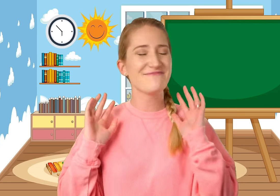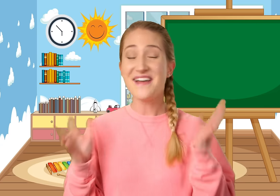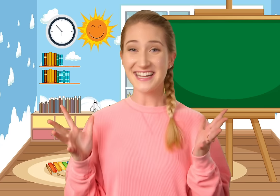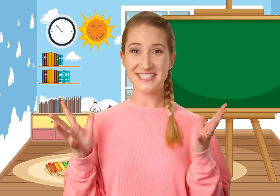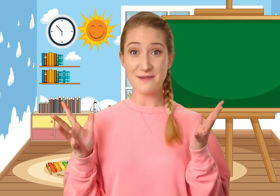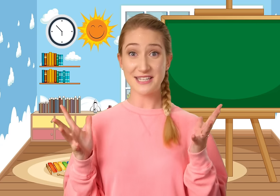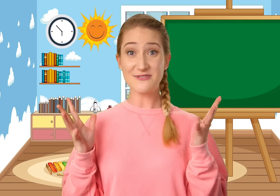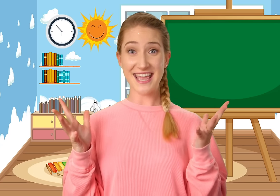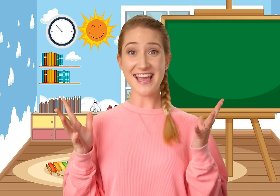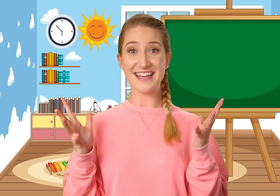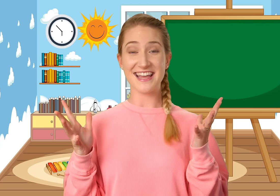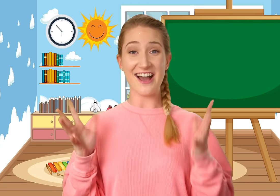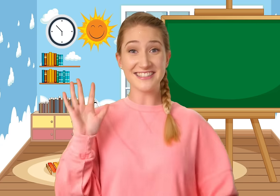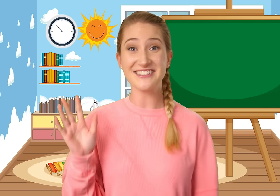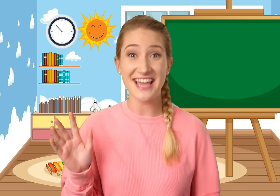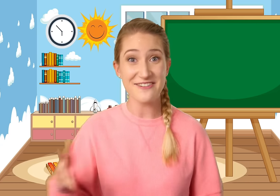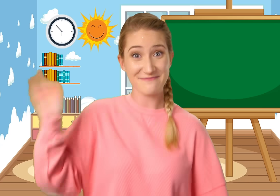many shapes as you can. I'll see you there. Bye!